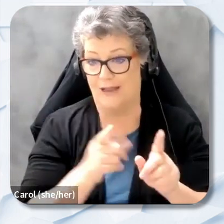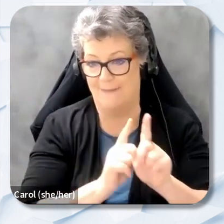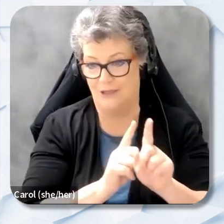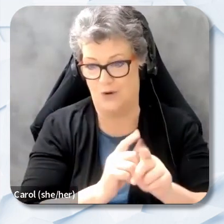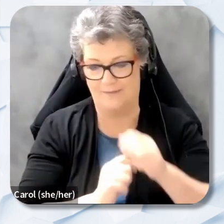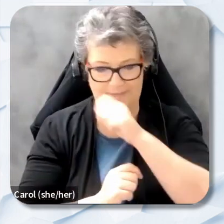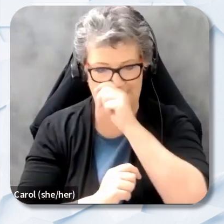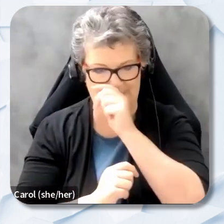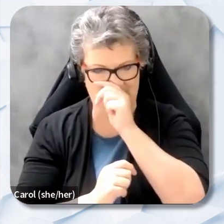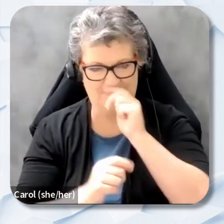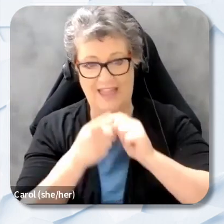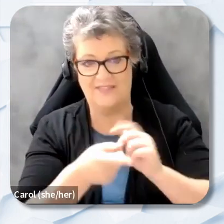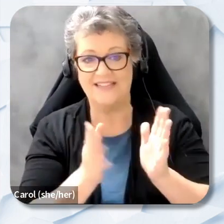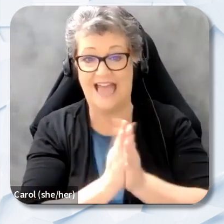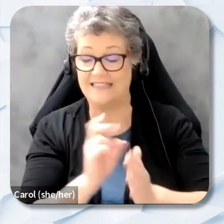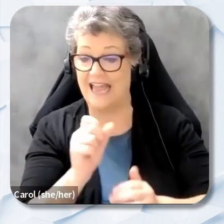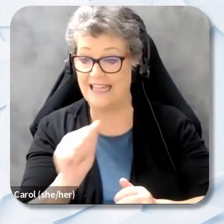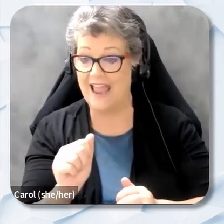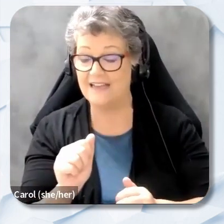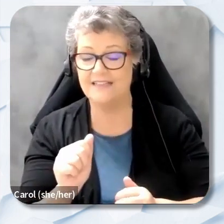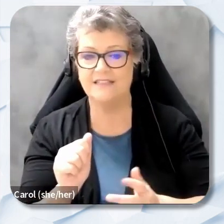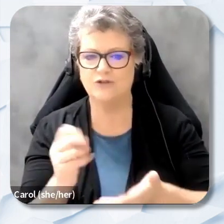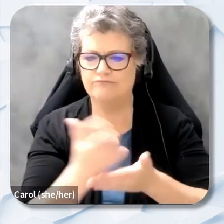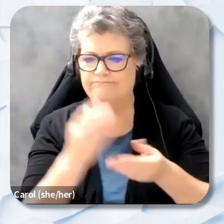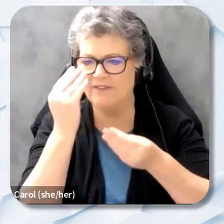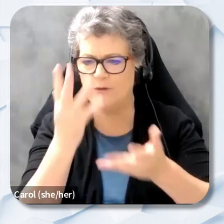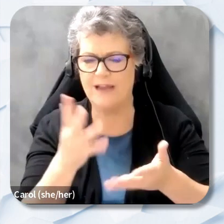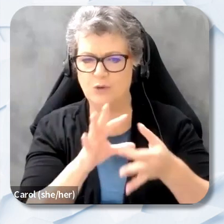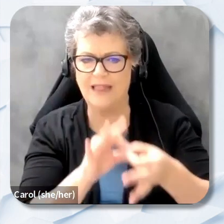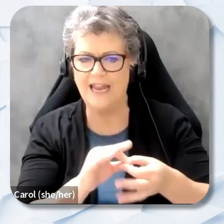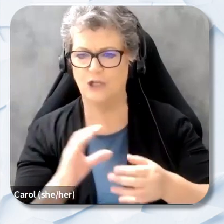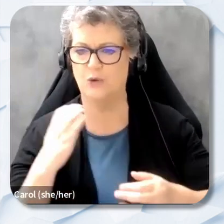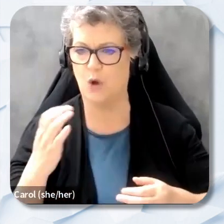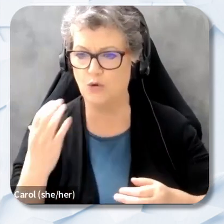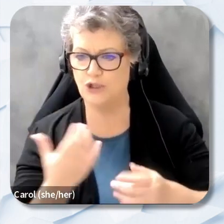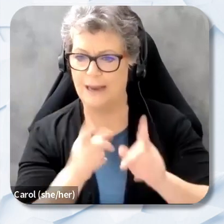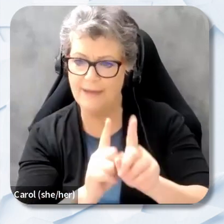This section asks LEAs for information related to coaching and mentoring activities that